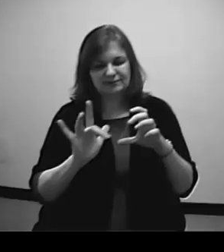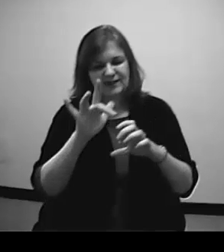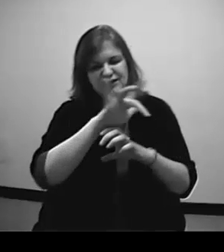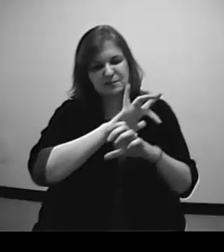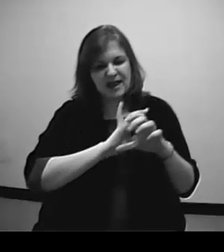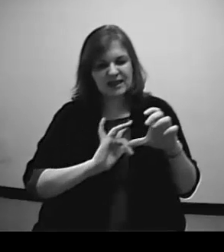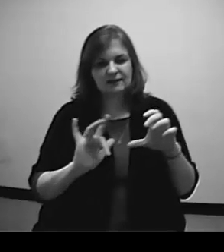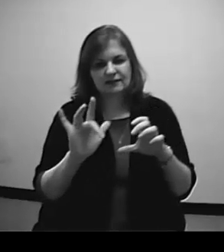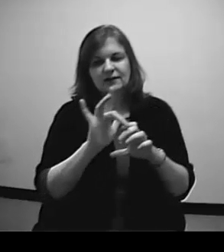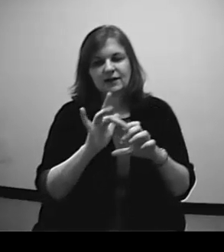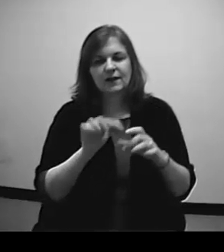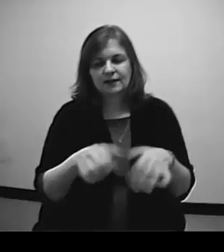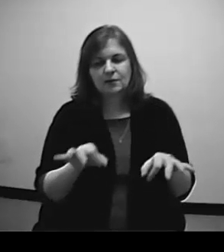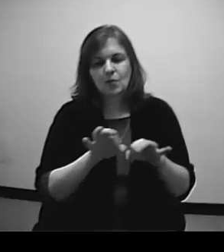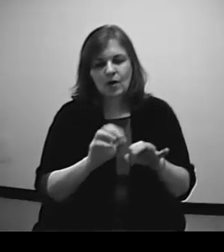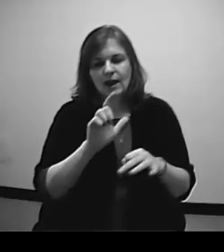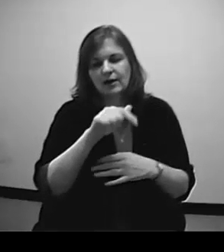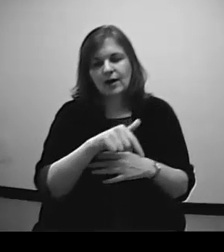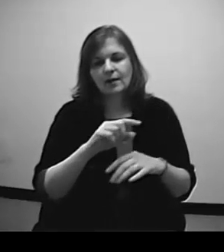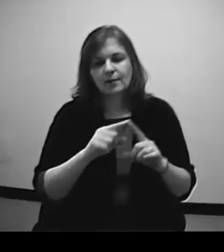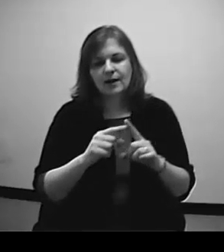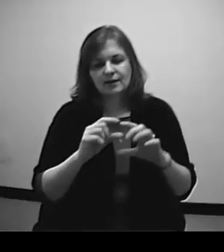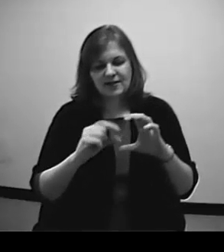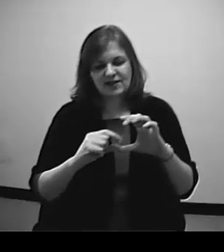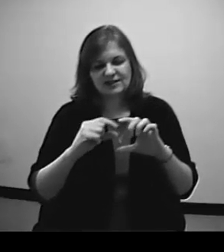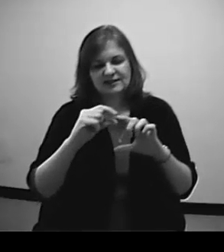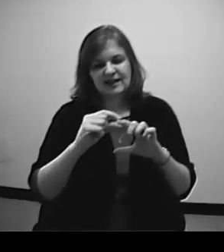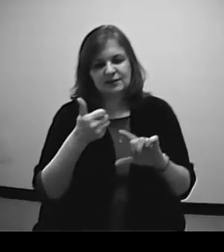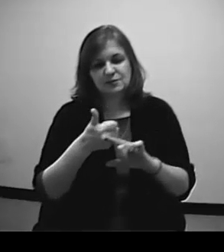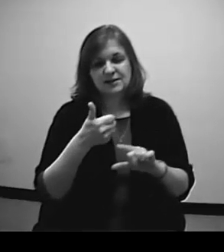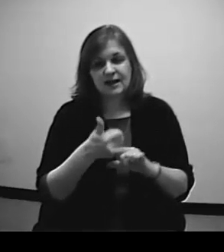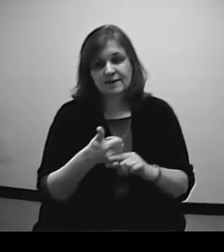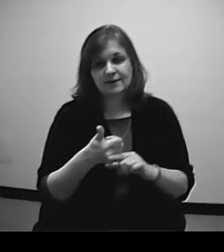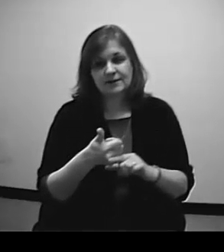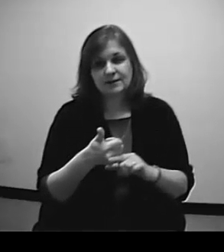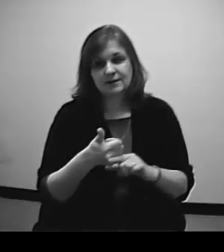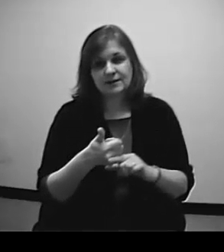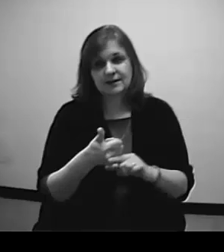when we talk about energy -- but the stacks themselves